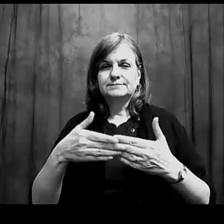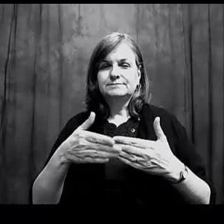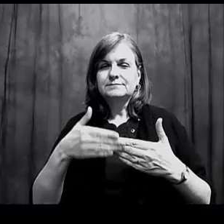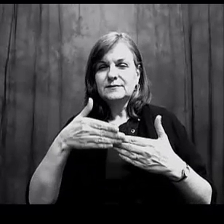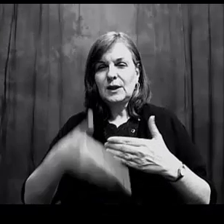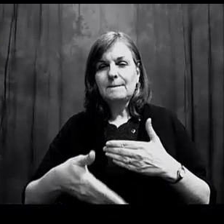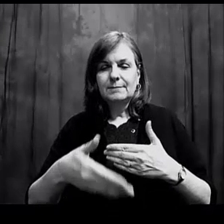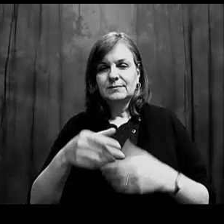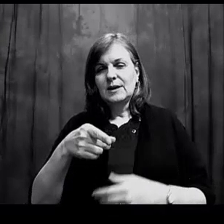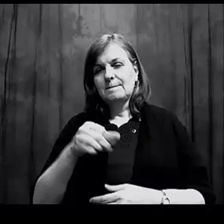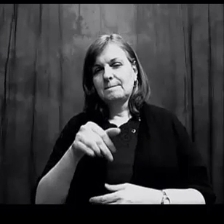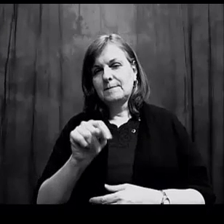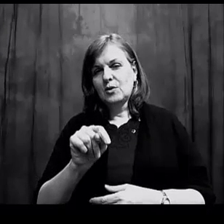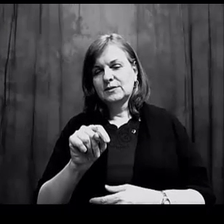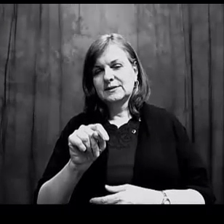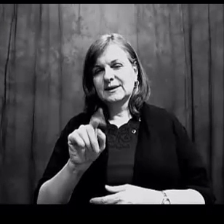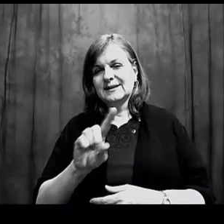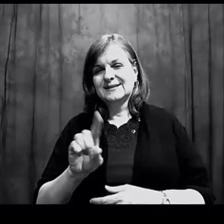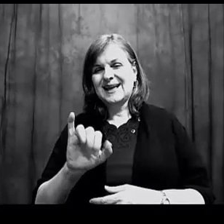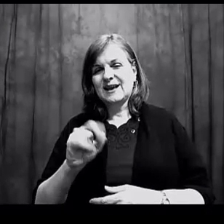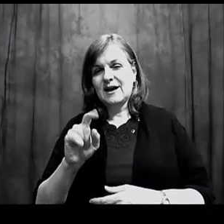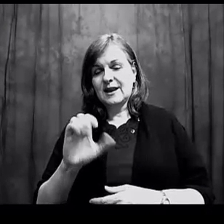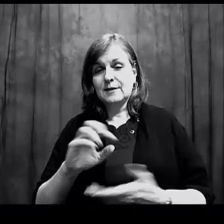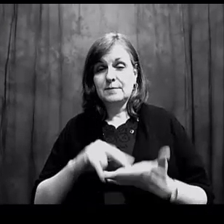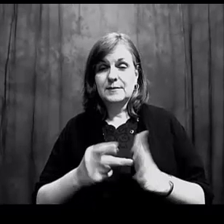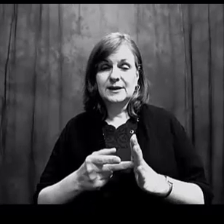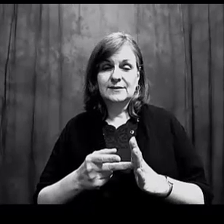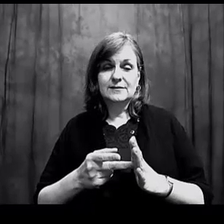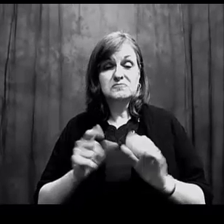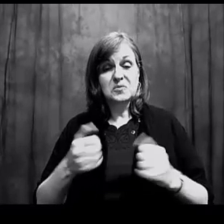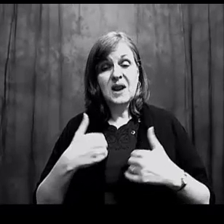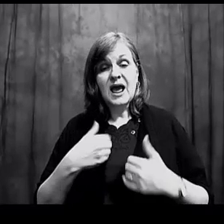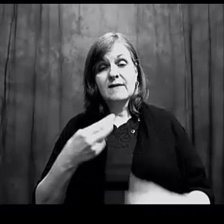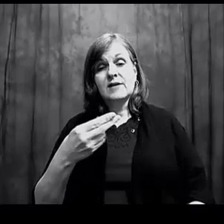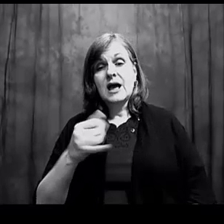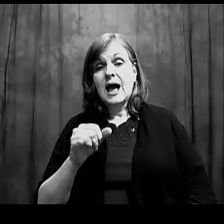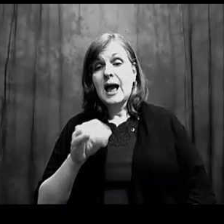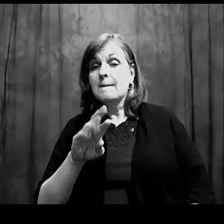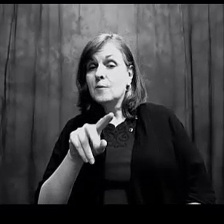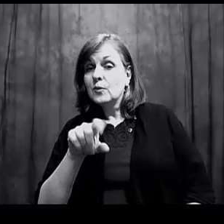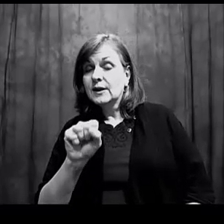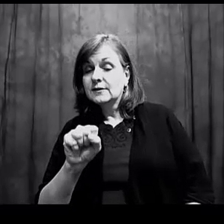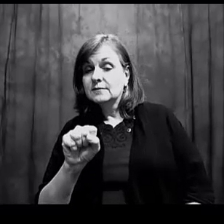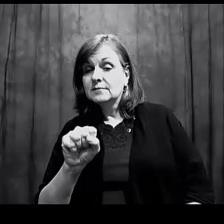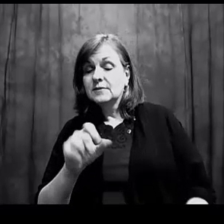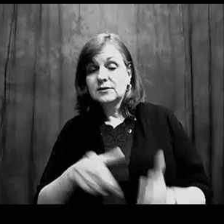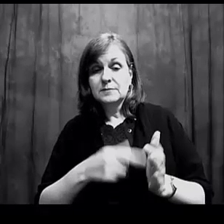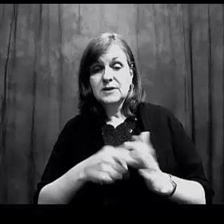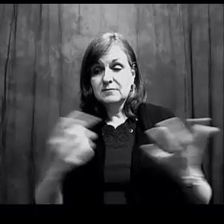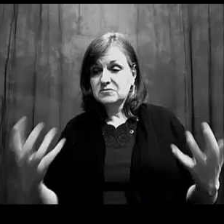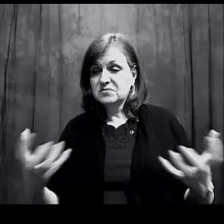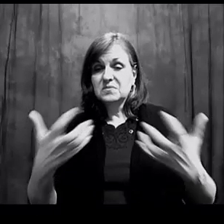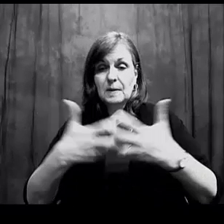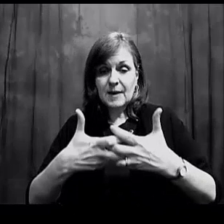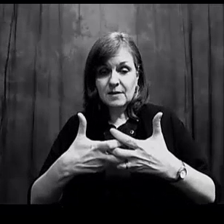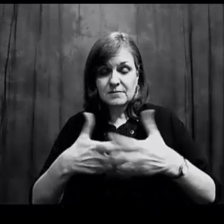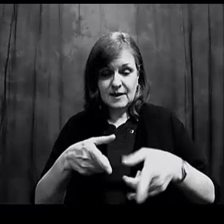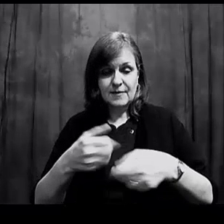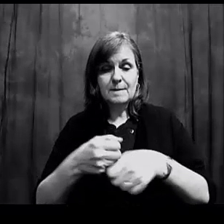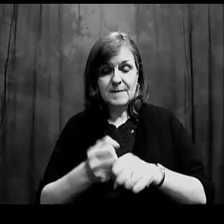postzygotic -- you can of all kinds of issues with hybrids some of them will actually produced quite fertile offspring